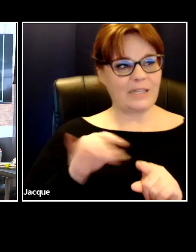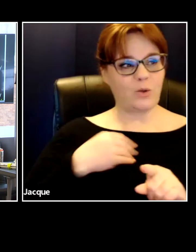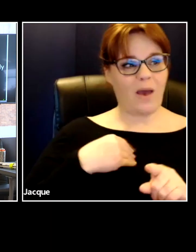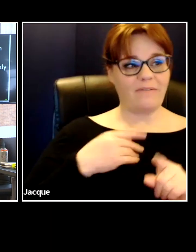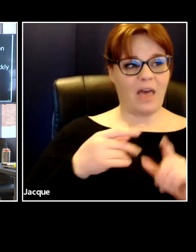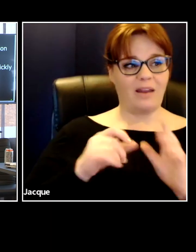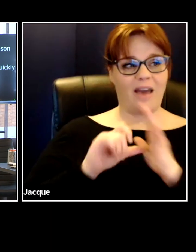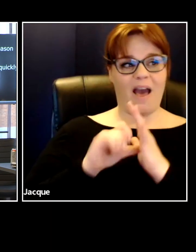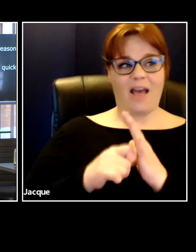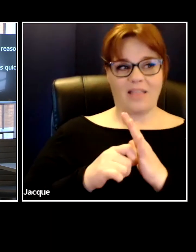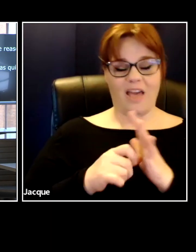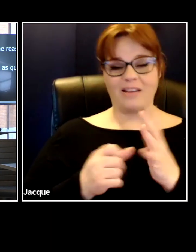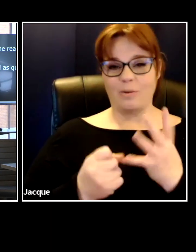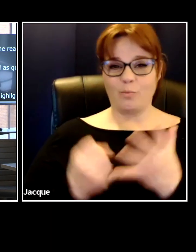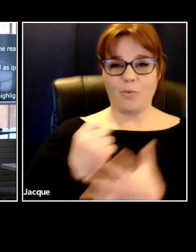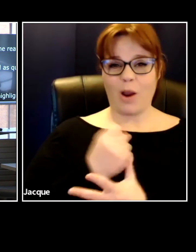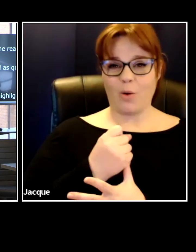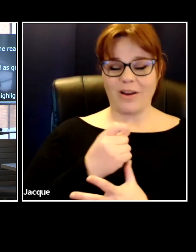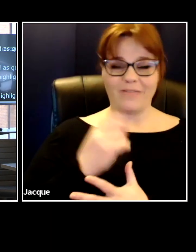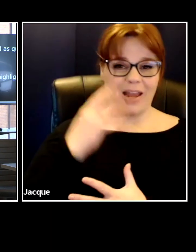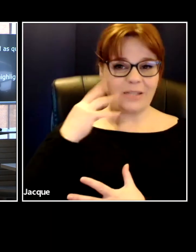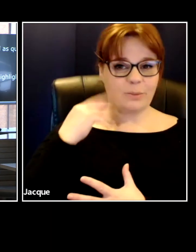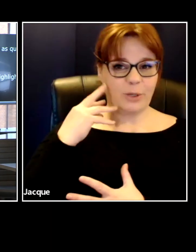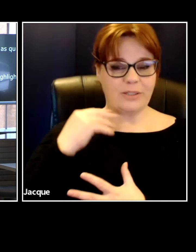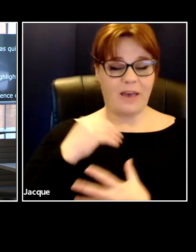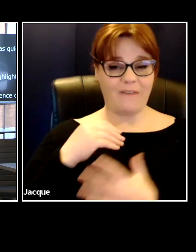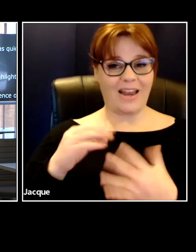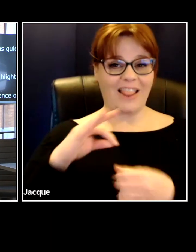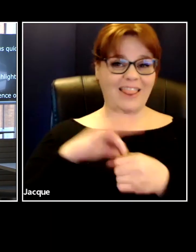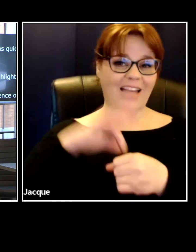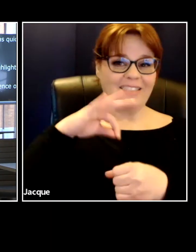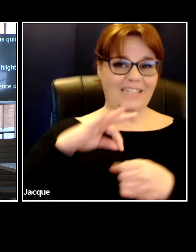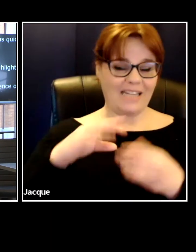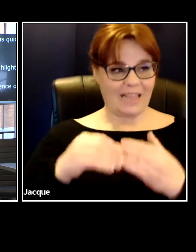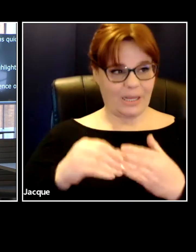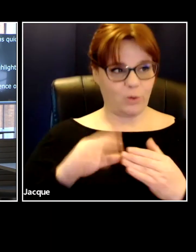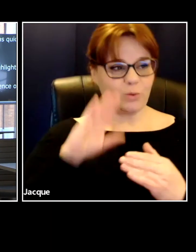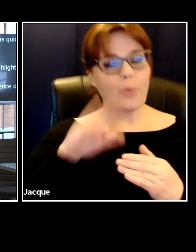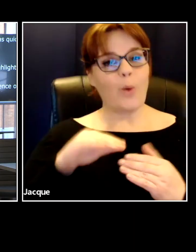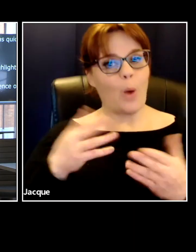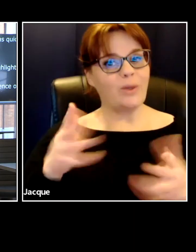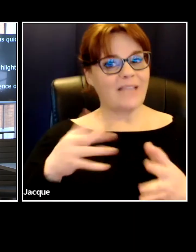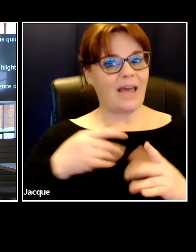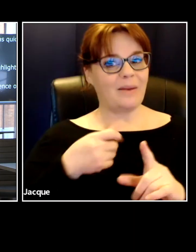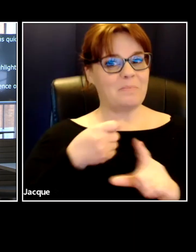and that priority of that experience of an elected leader. So know that it has made impacts um here